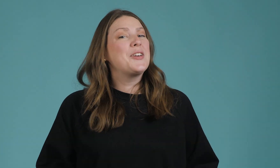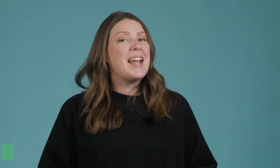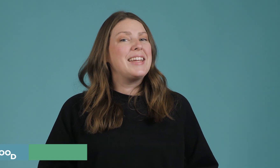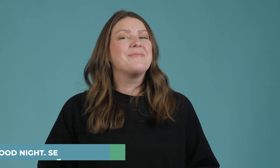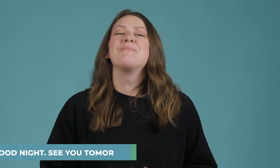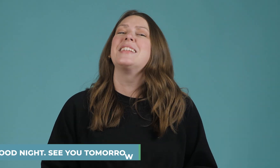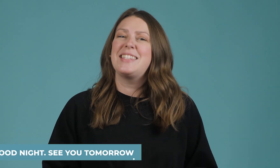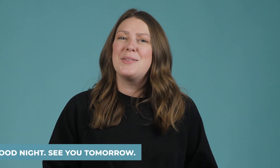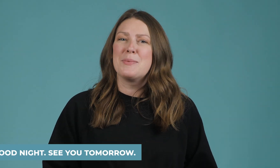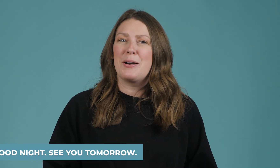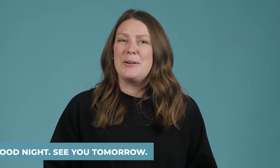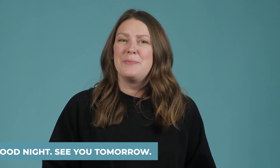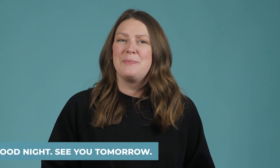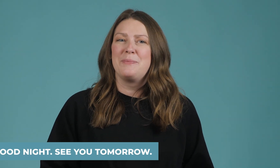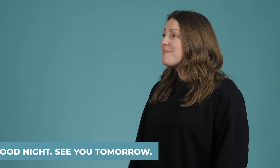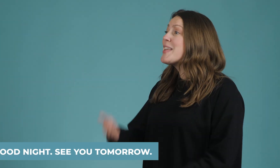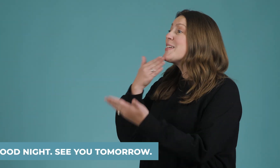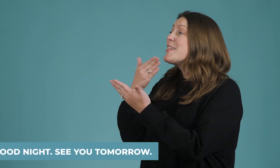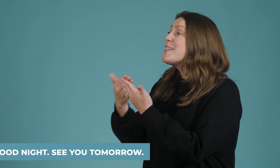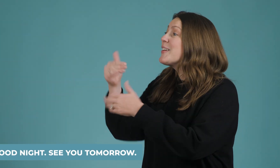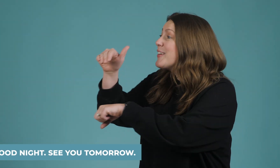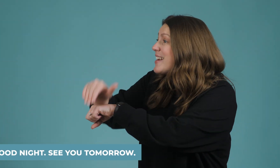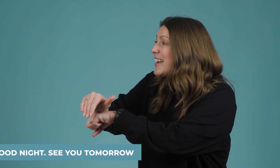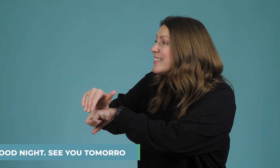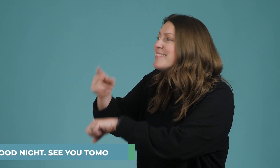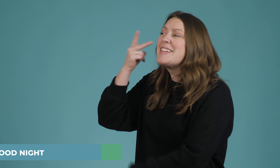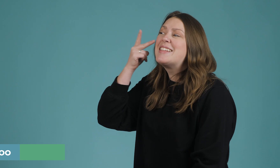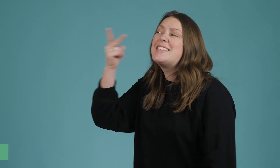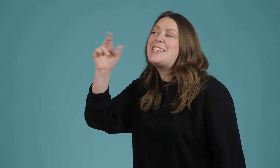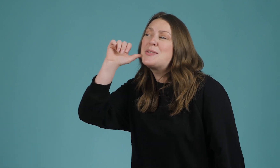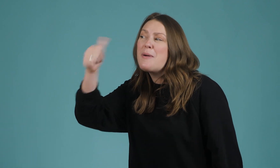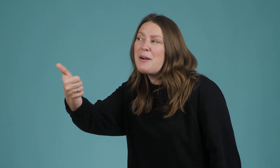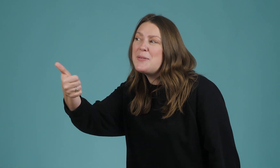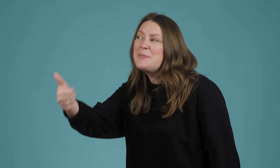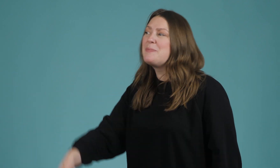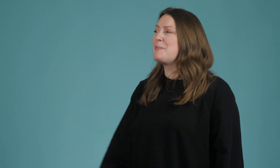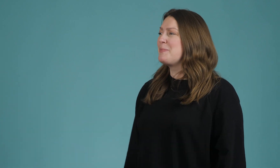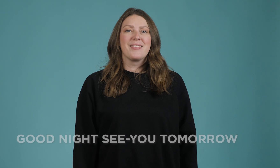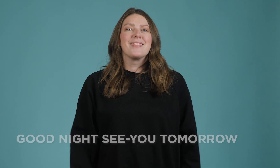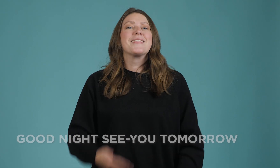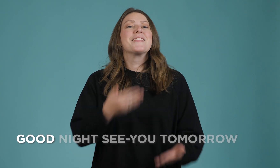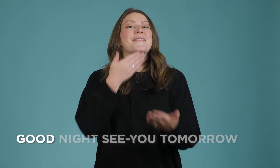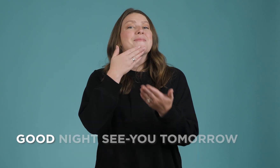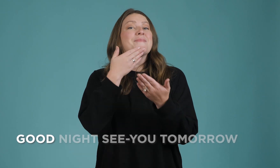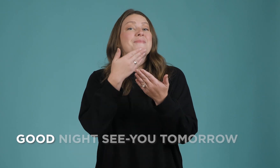Good night. See you tomorrow. Good night. See you tomorrow.